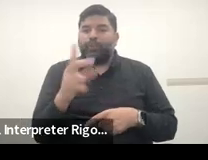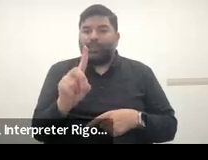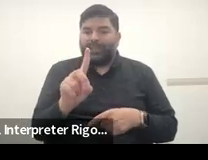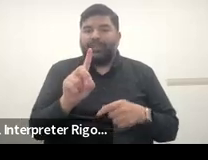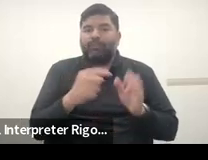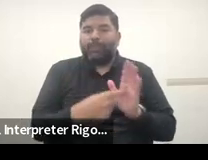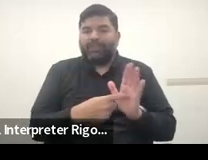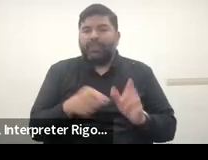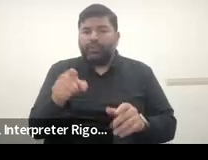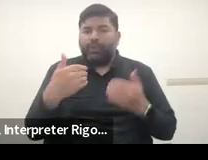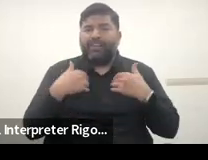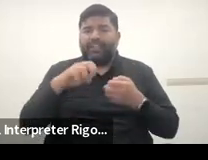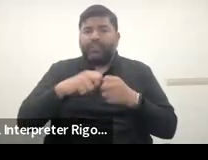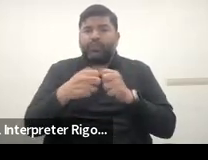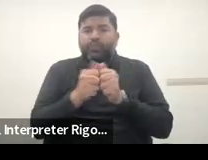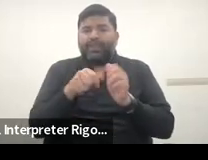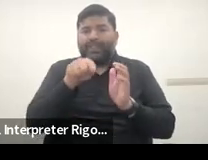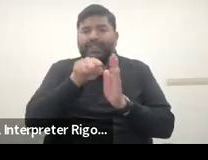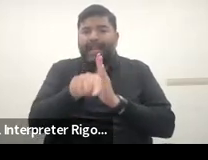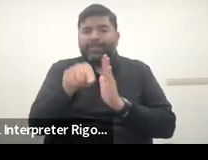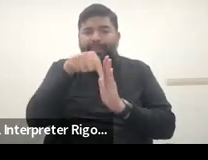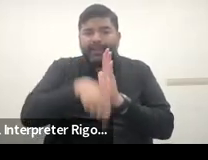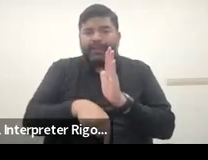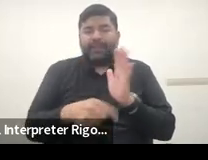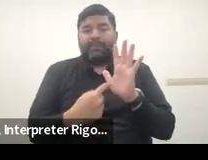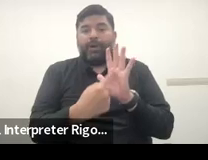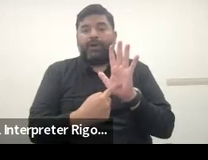problems like depth, for example you see like a palm of the hand that rotates, still